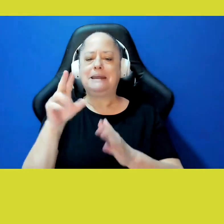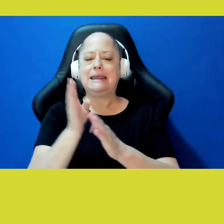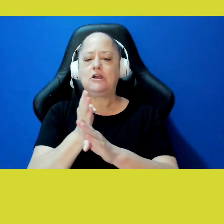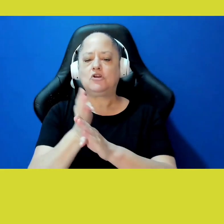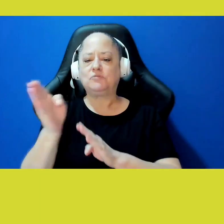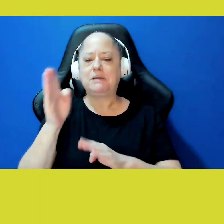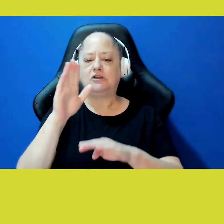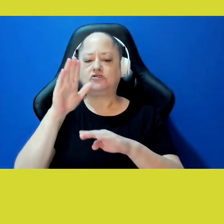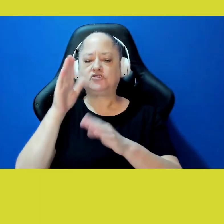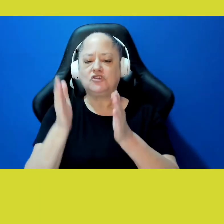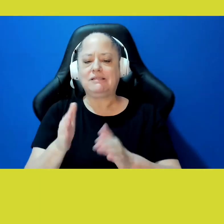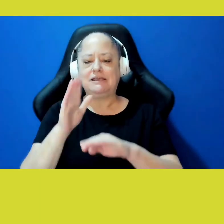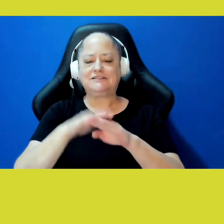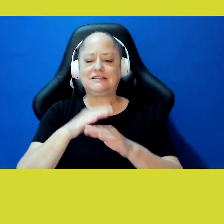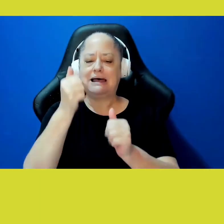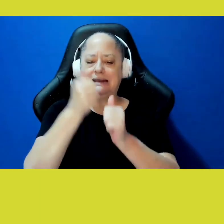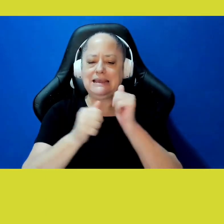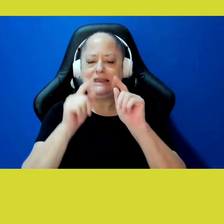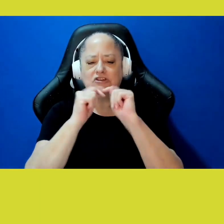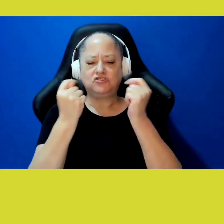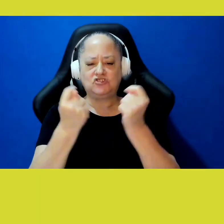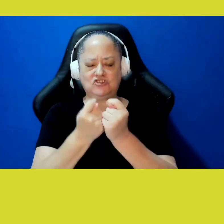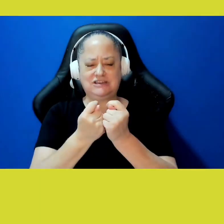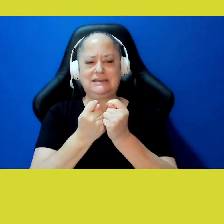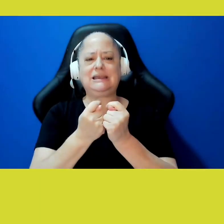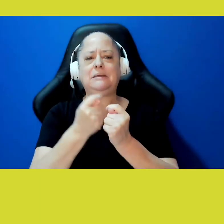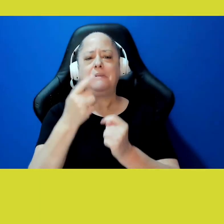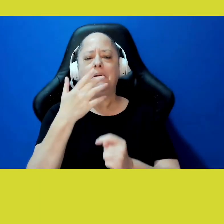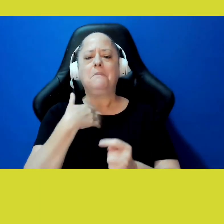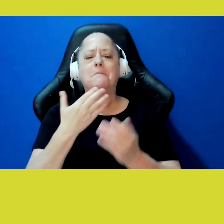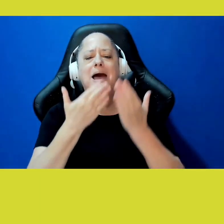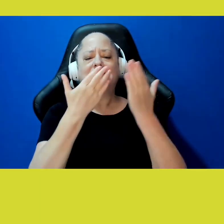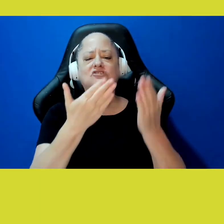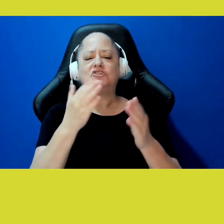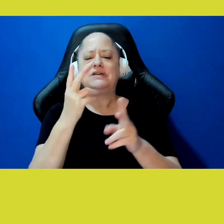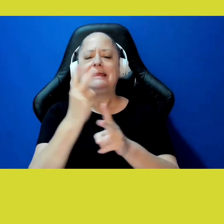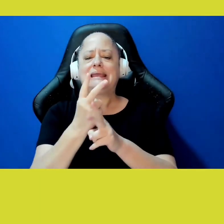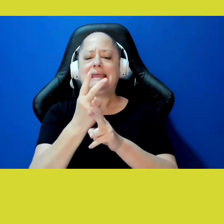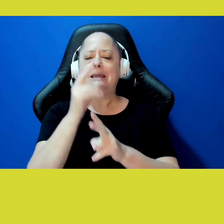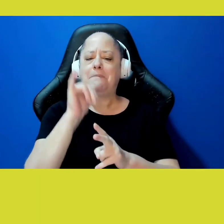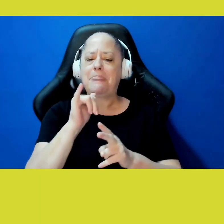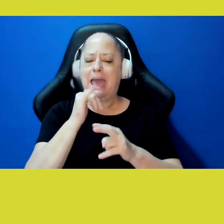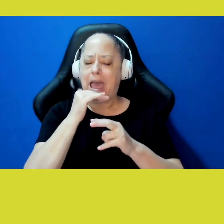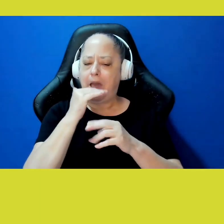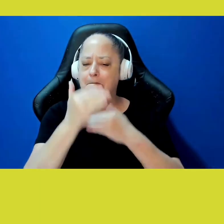it or jumped over the hurdles and my suggestion is to keep that momentum keep people with lived experience